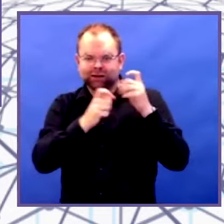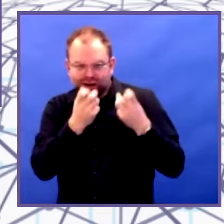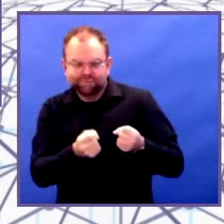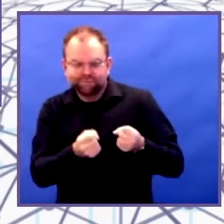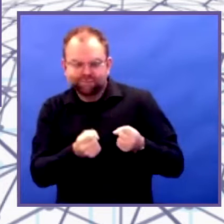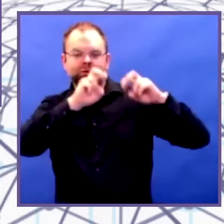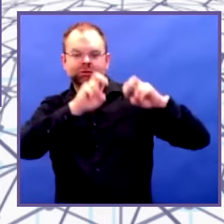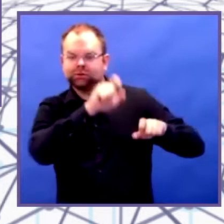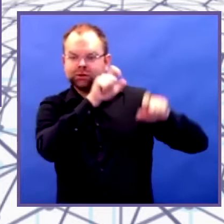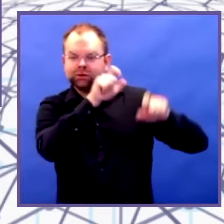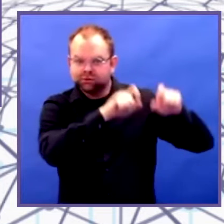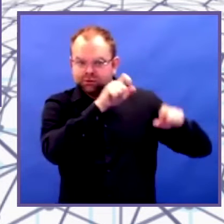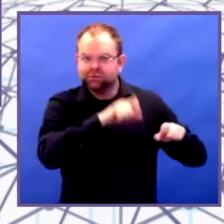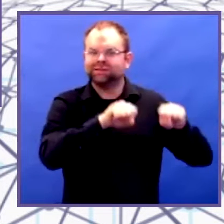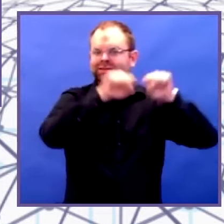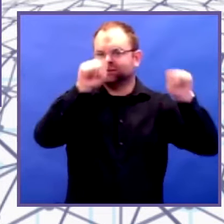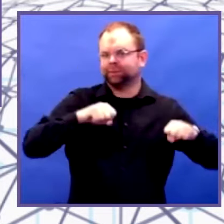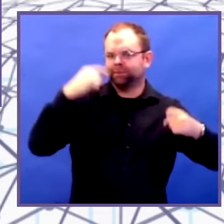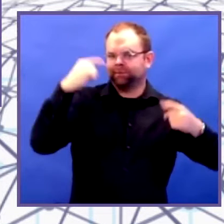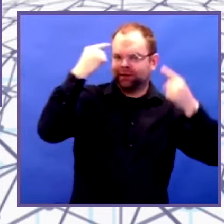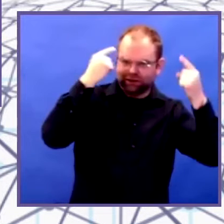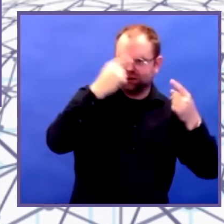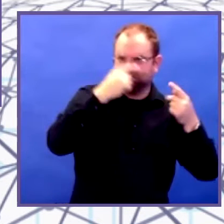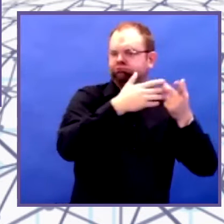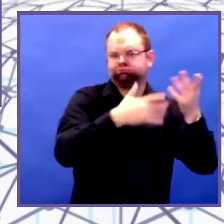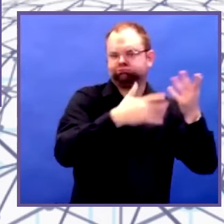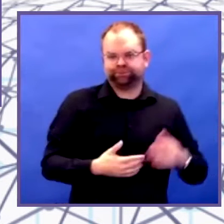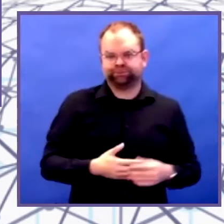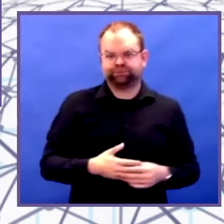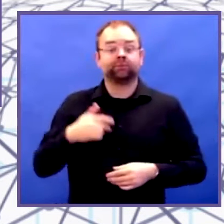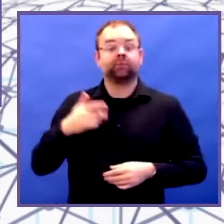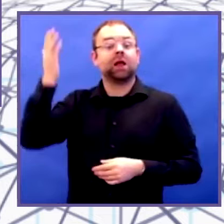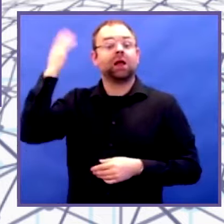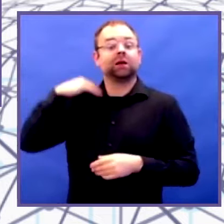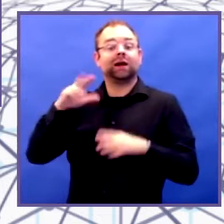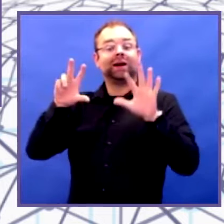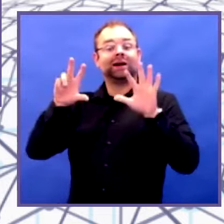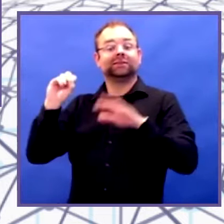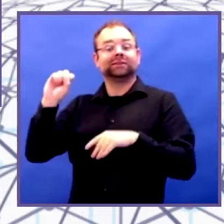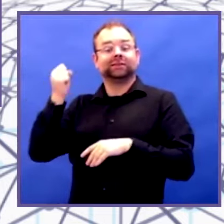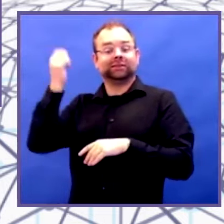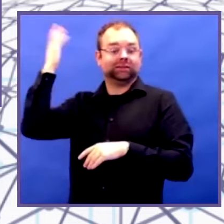And this is slowly becoming true, not just in high income countries